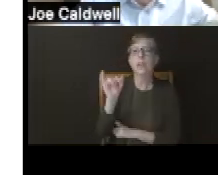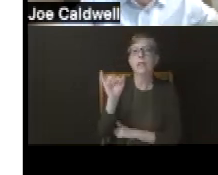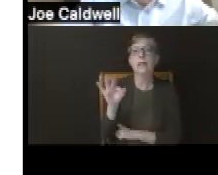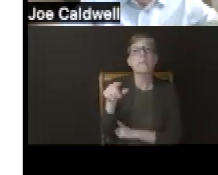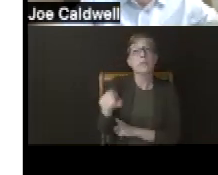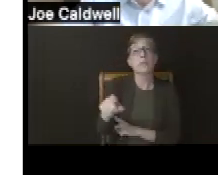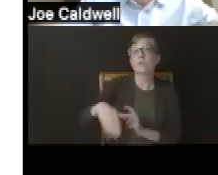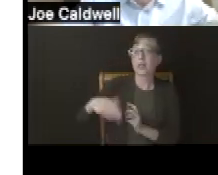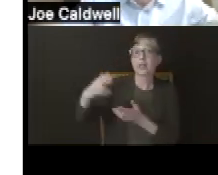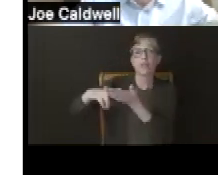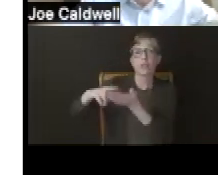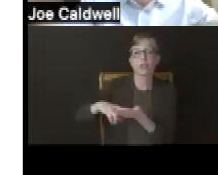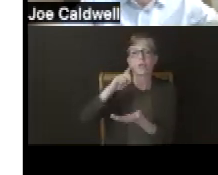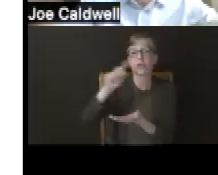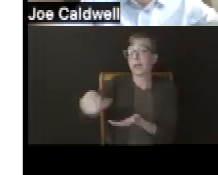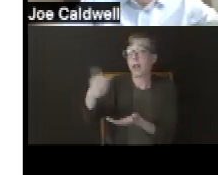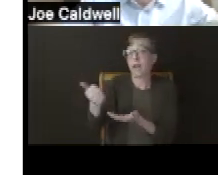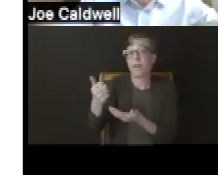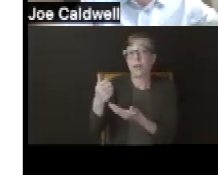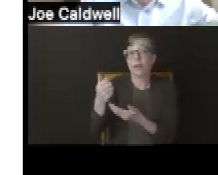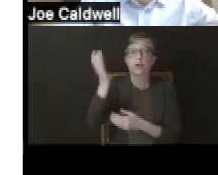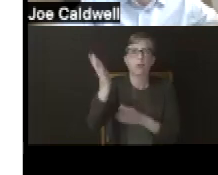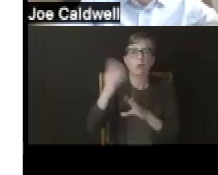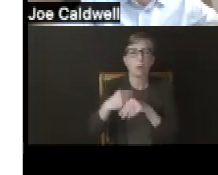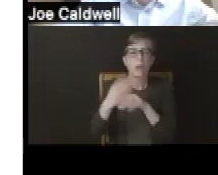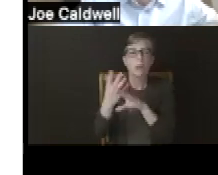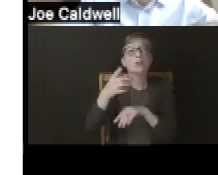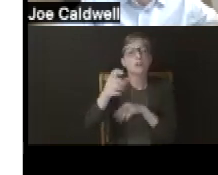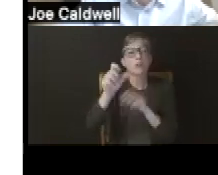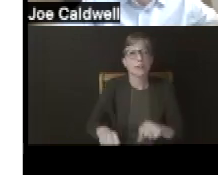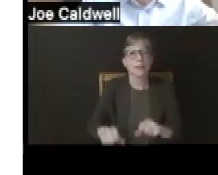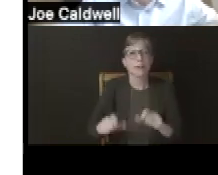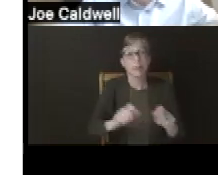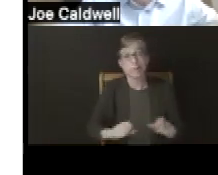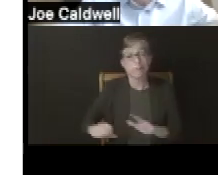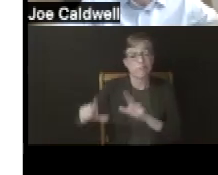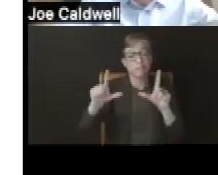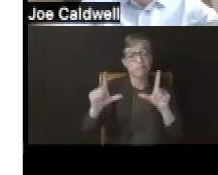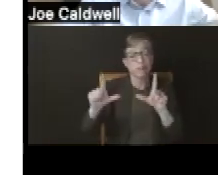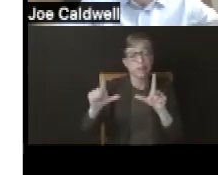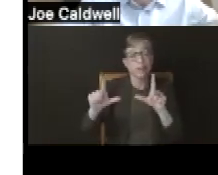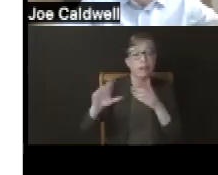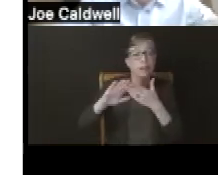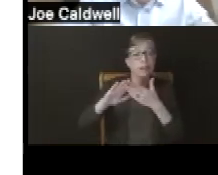which is Community Living Policy.org and you'll find information there to